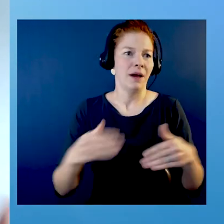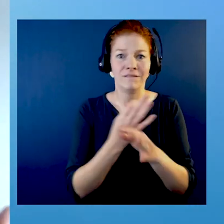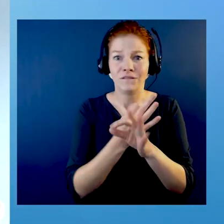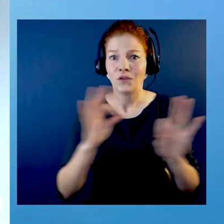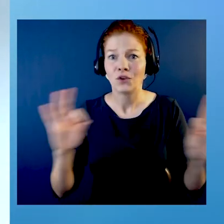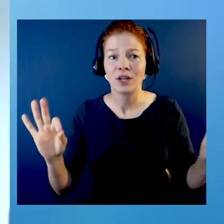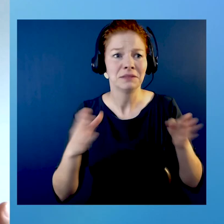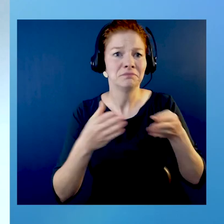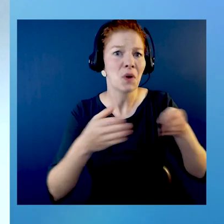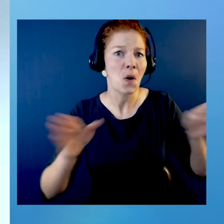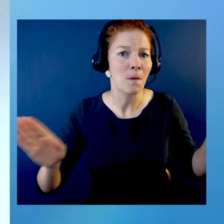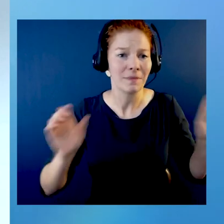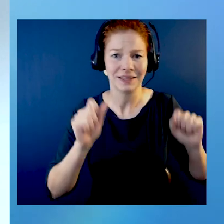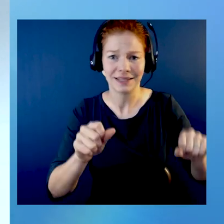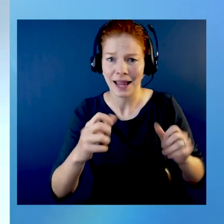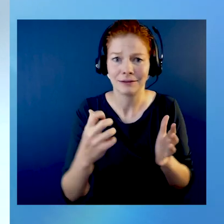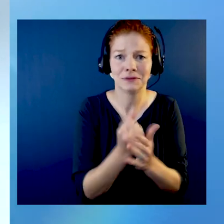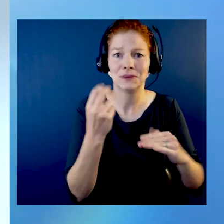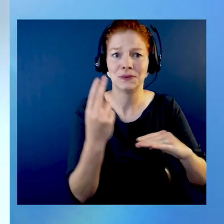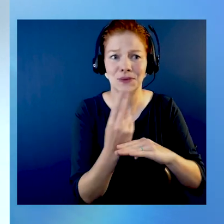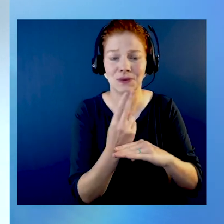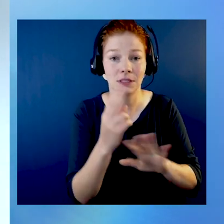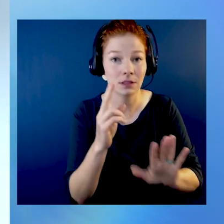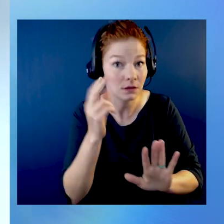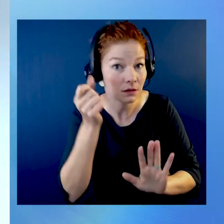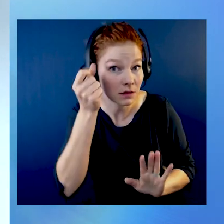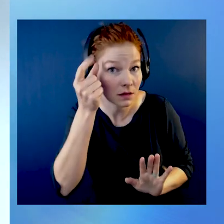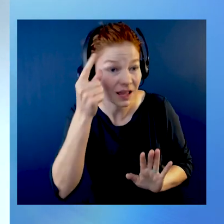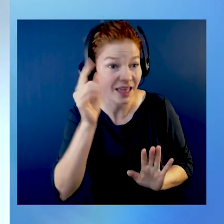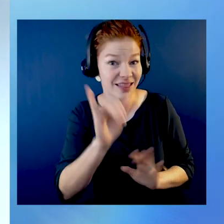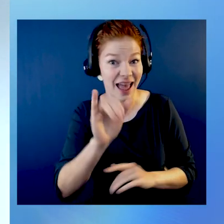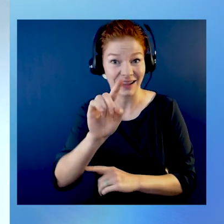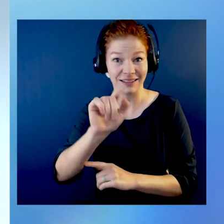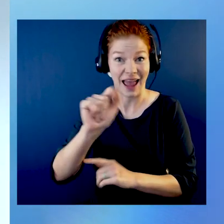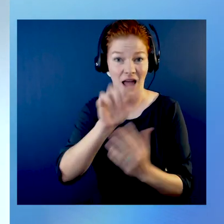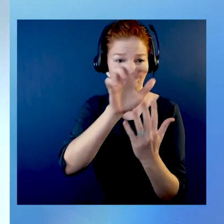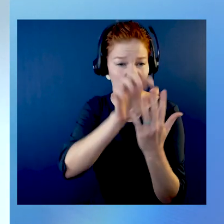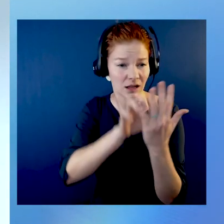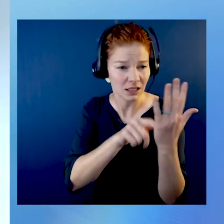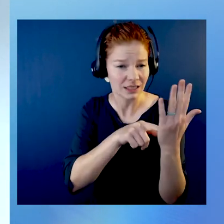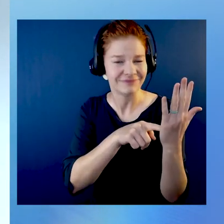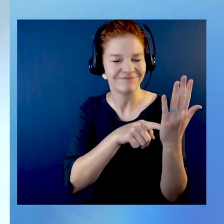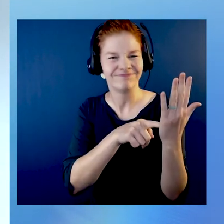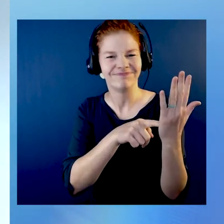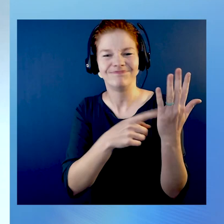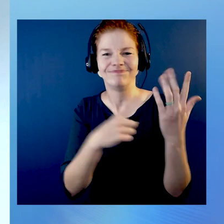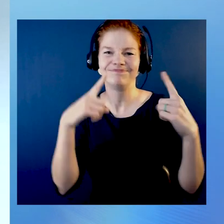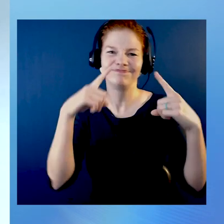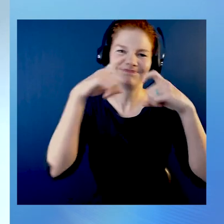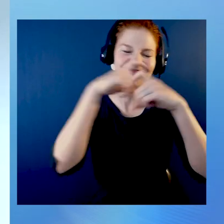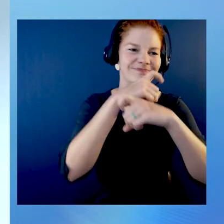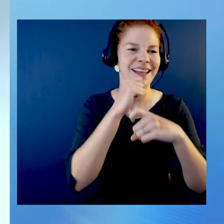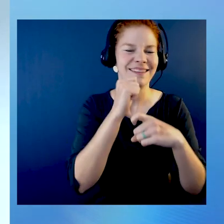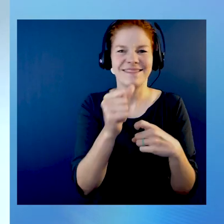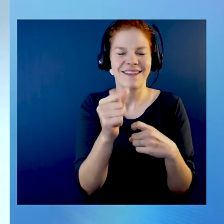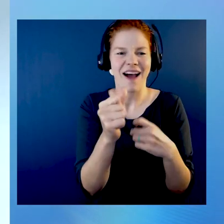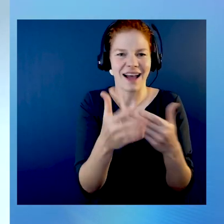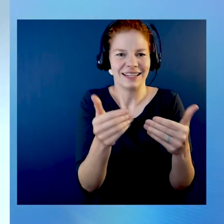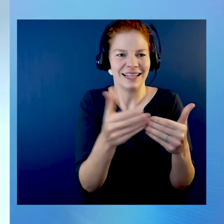and they're usually in open-source locations. However, the datasets are not always stored in a way that we can make use